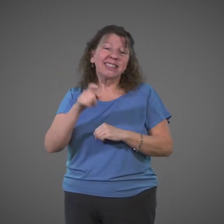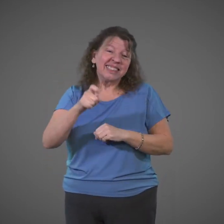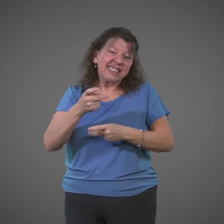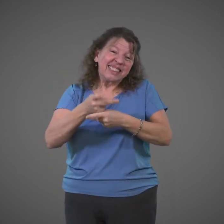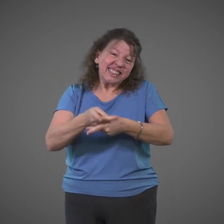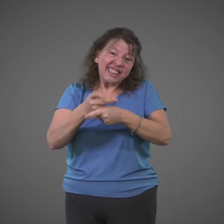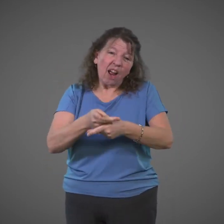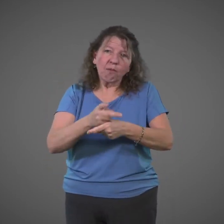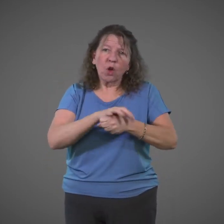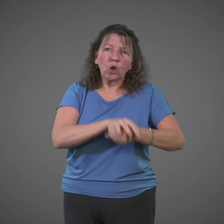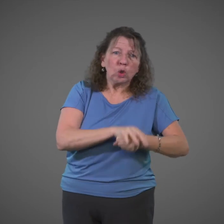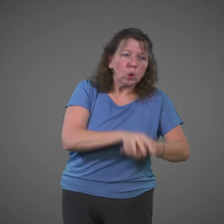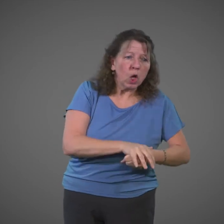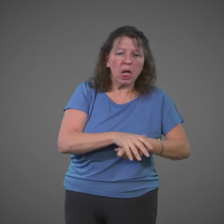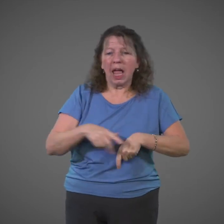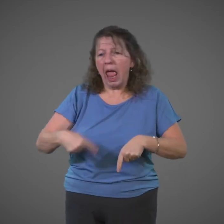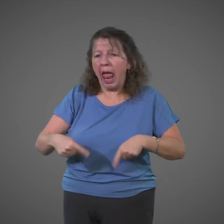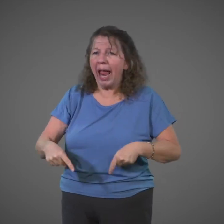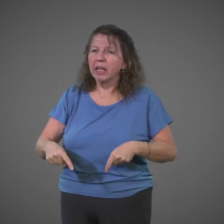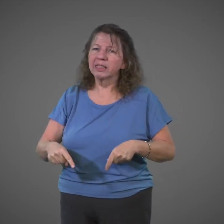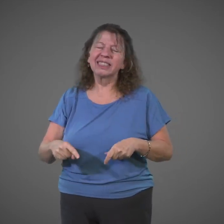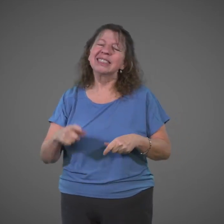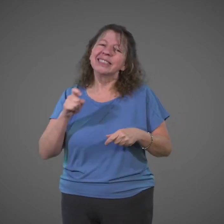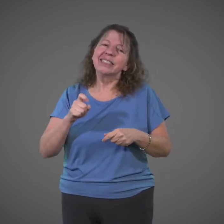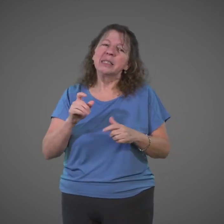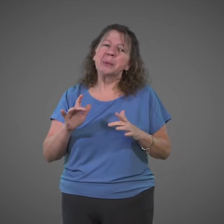You should try to manage your stress and anxiety.